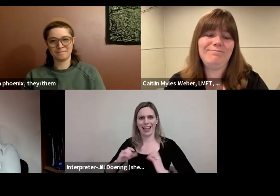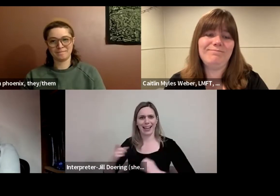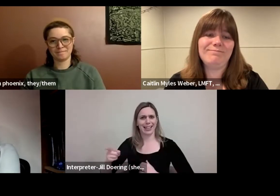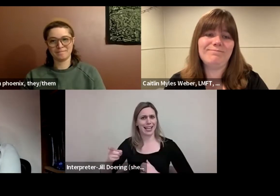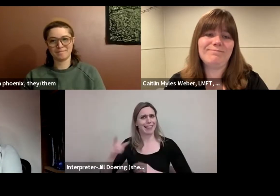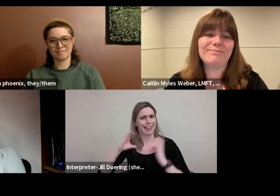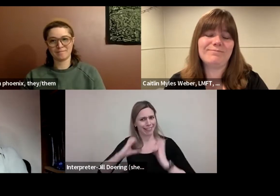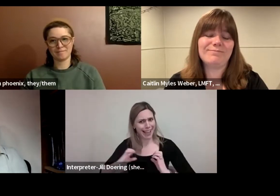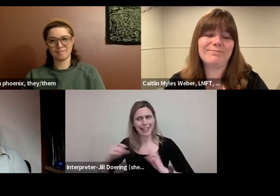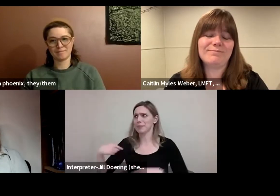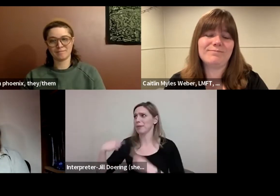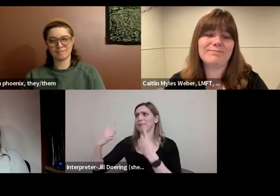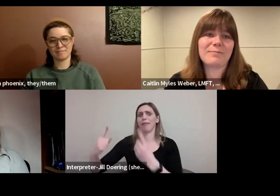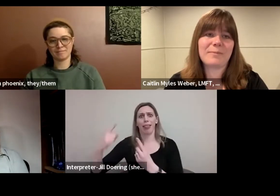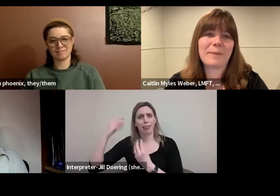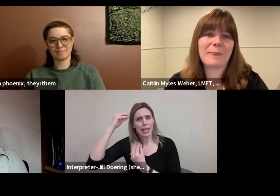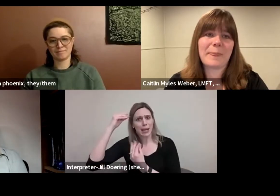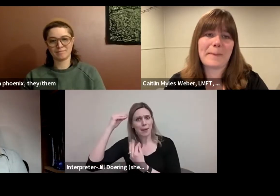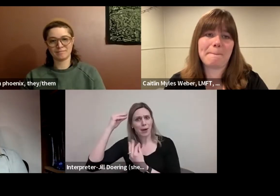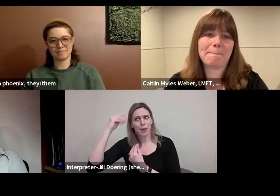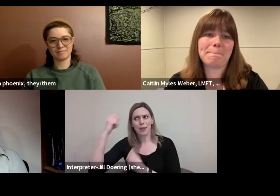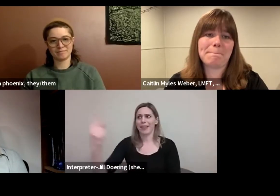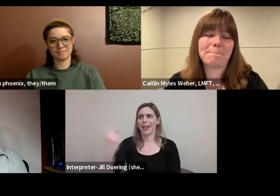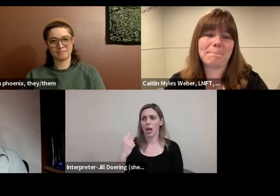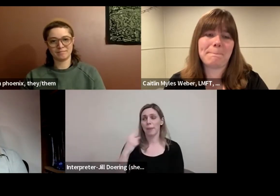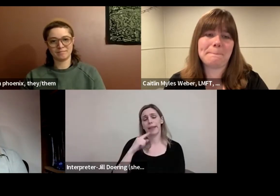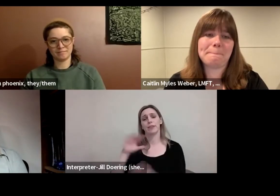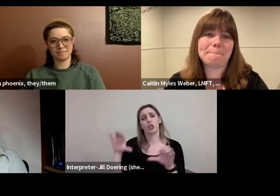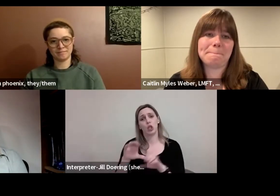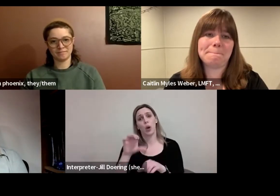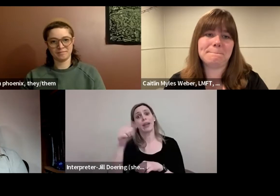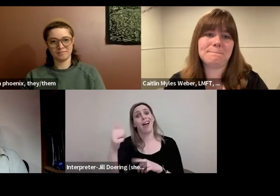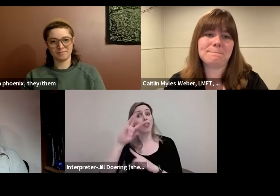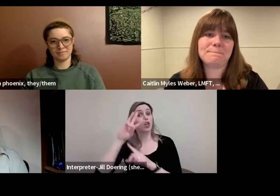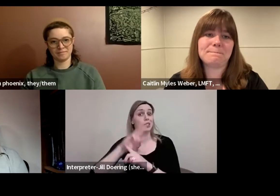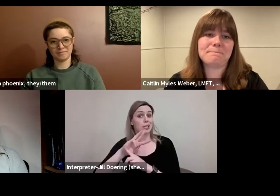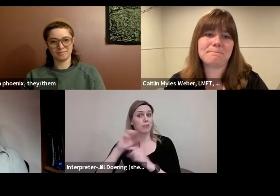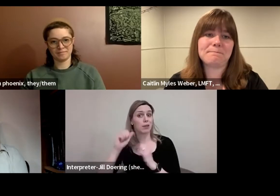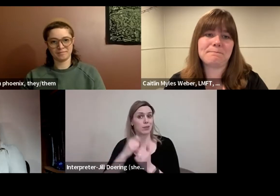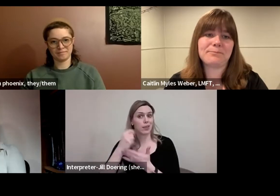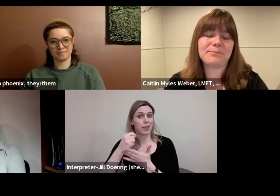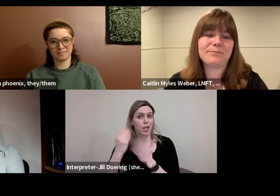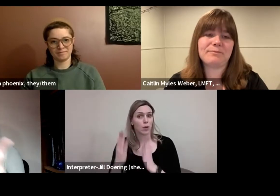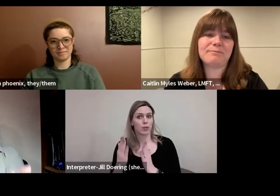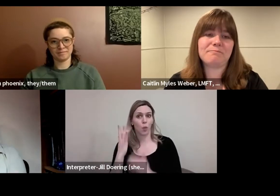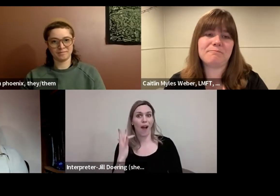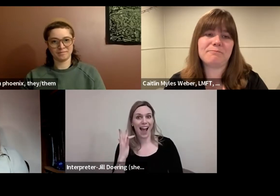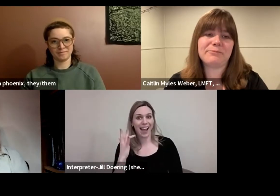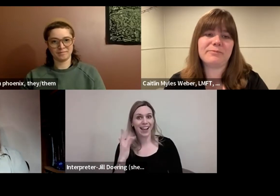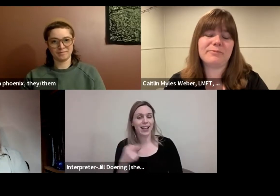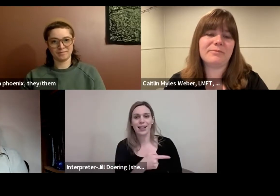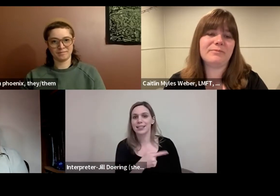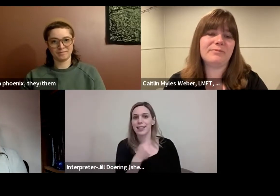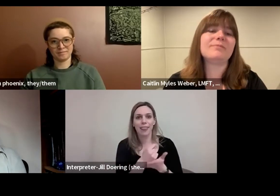And then they come in and they gotta do another six months with their therapist just because they haven't... The therapist hasn't thought about it with the client